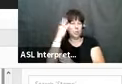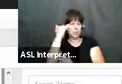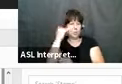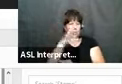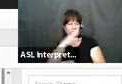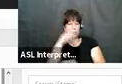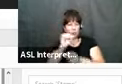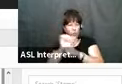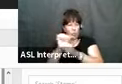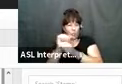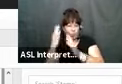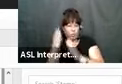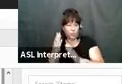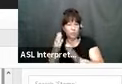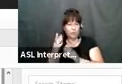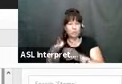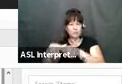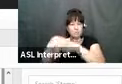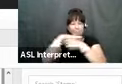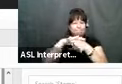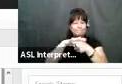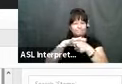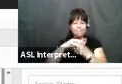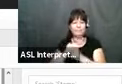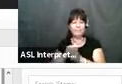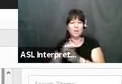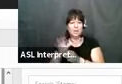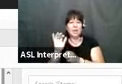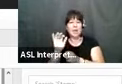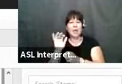So as you'd expect, it's our urban centers that have the most cases and you can see